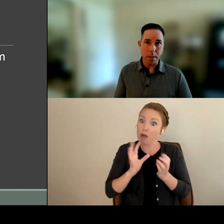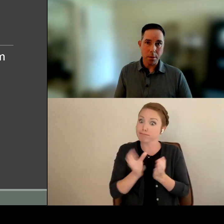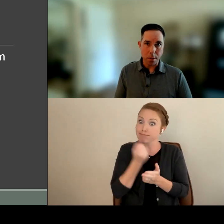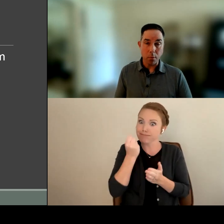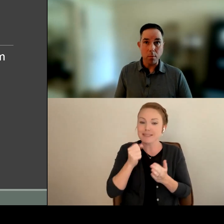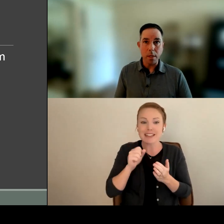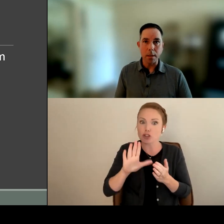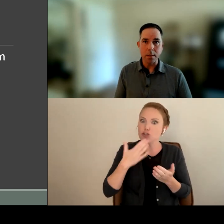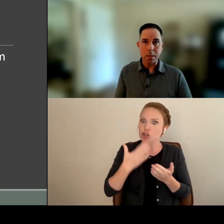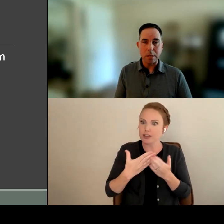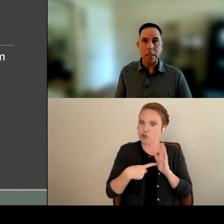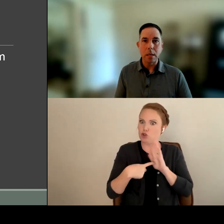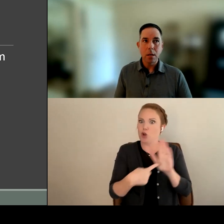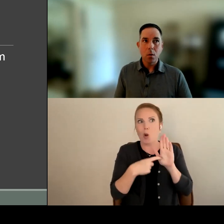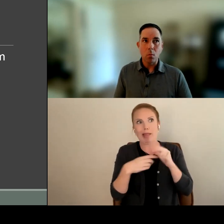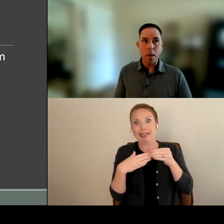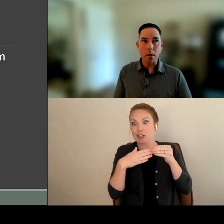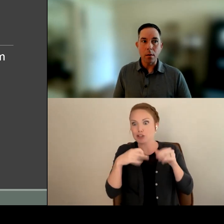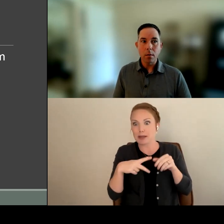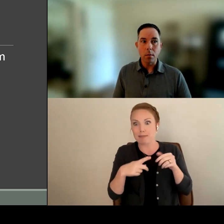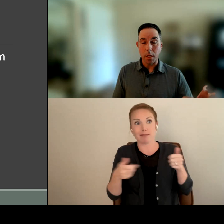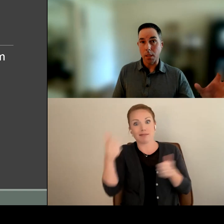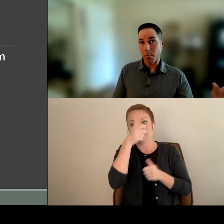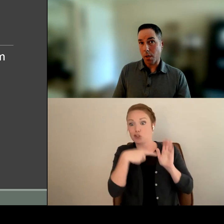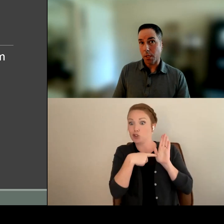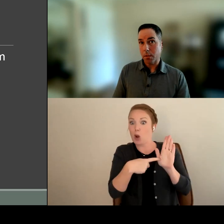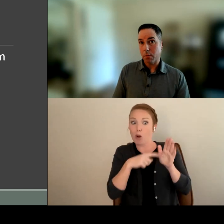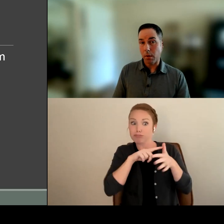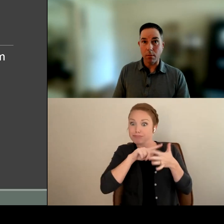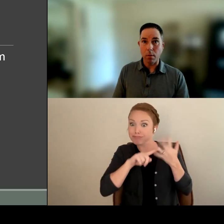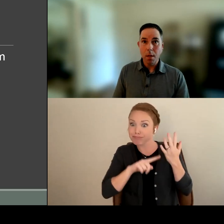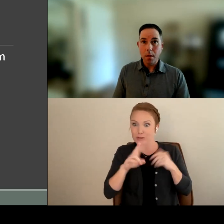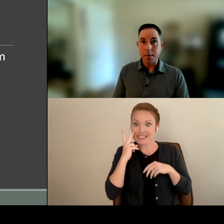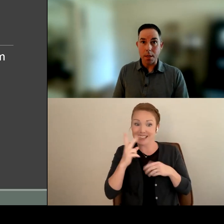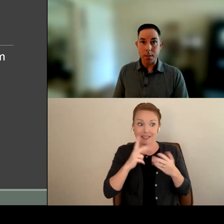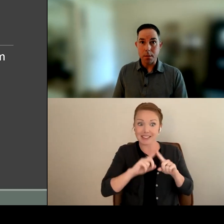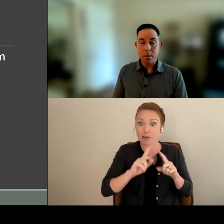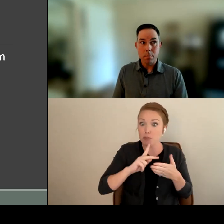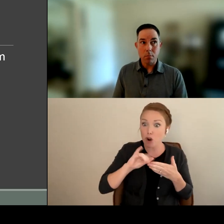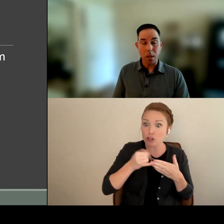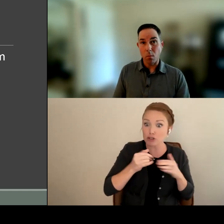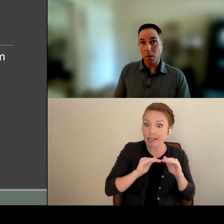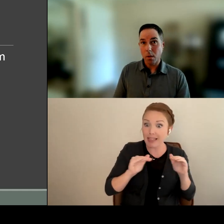to leadership when you begin to see where looking at the project level doesn't really